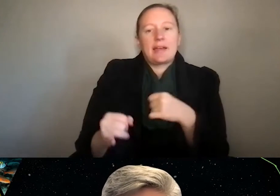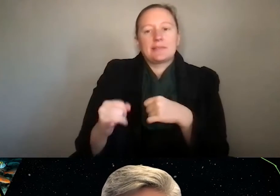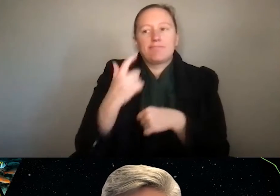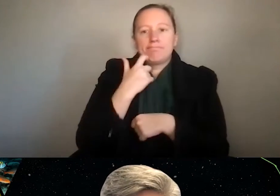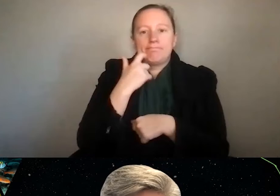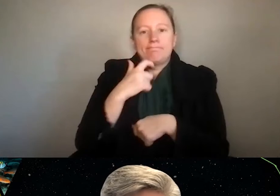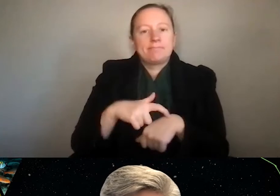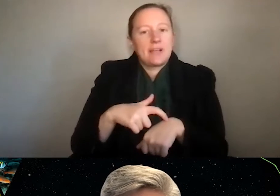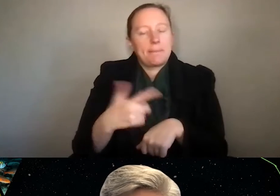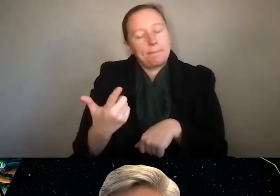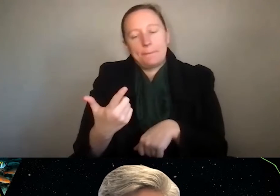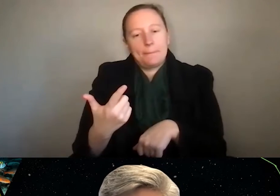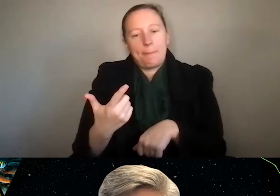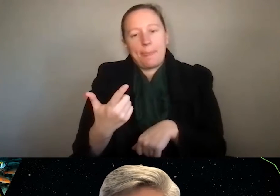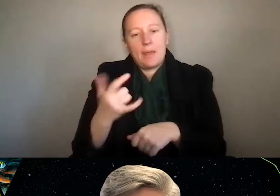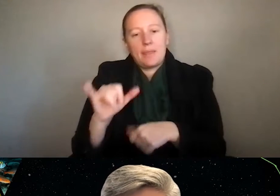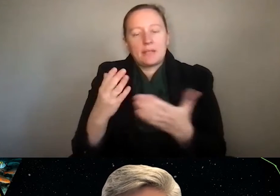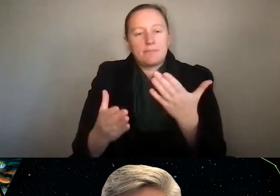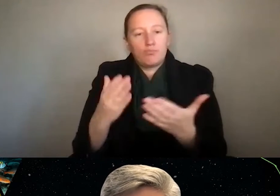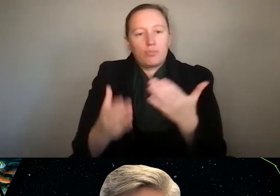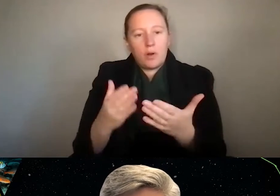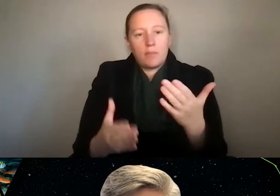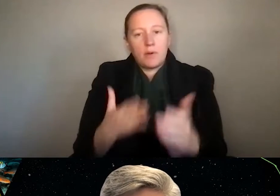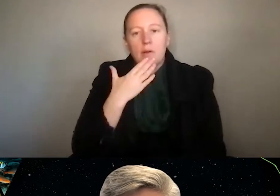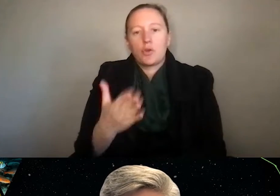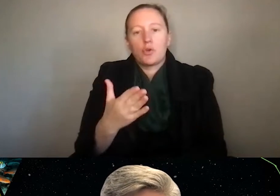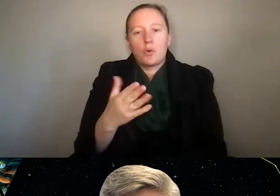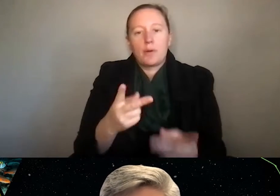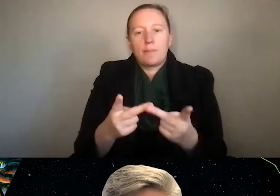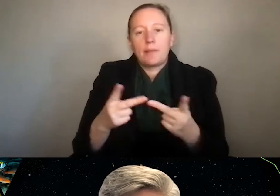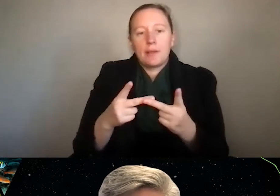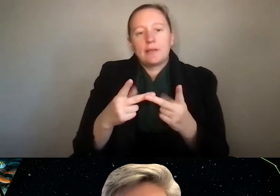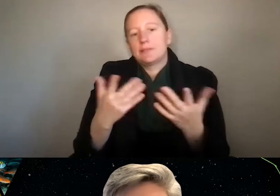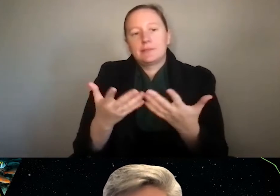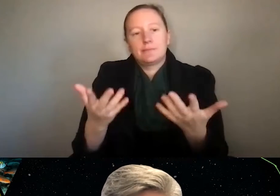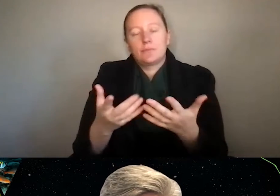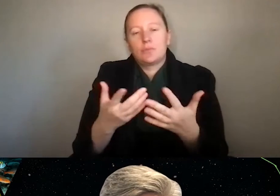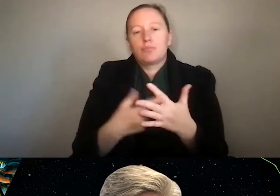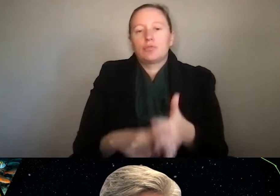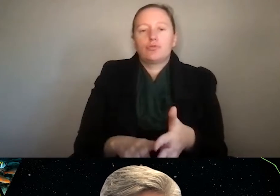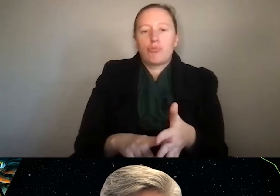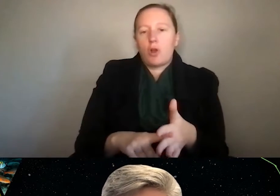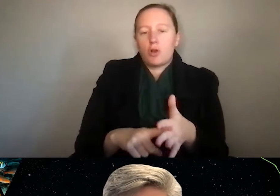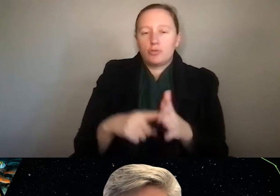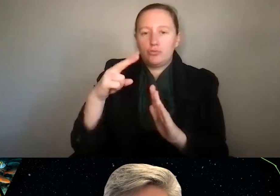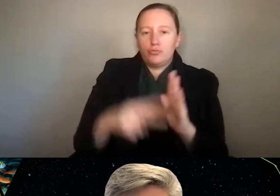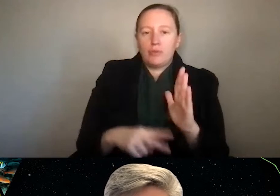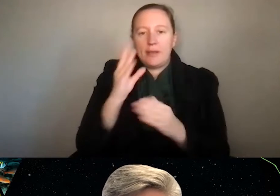I think that's probably a good source for that information.